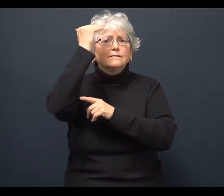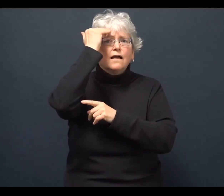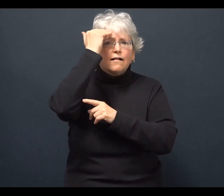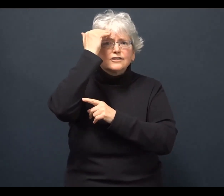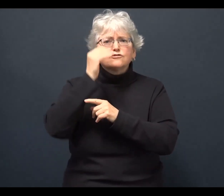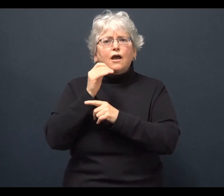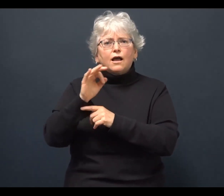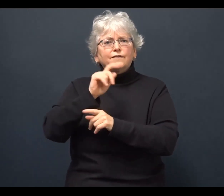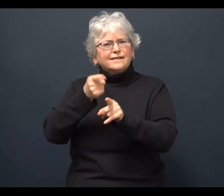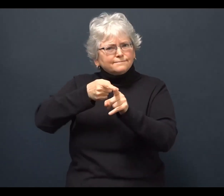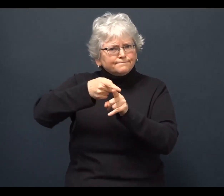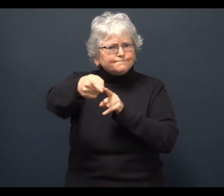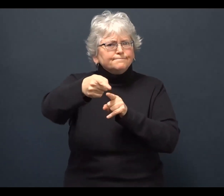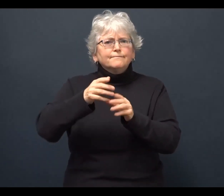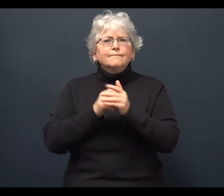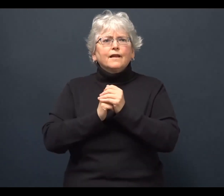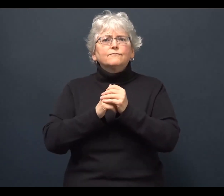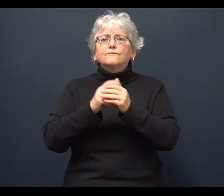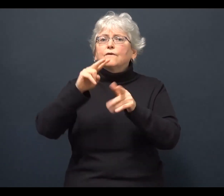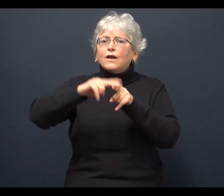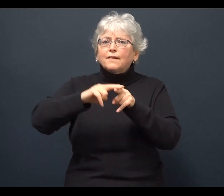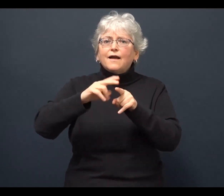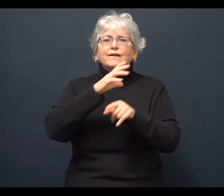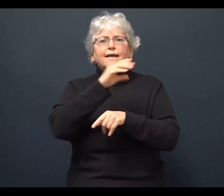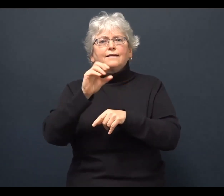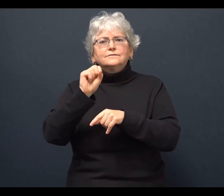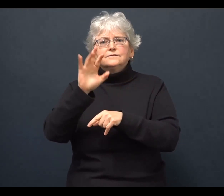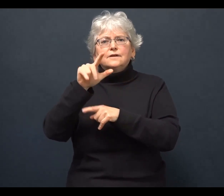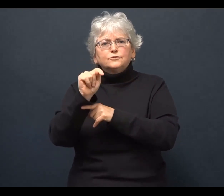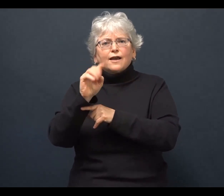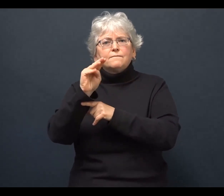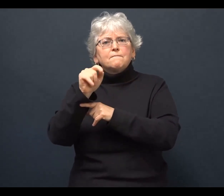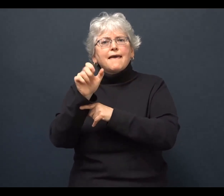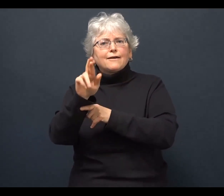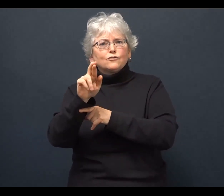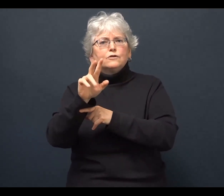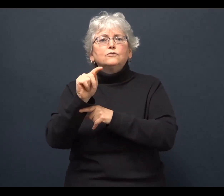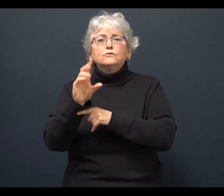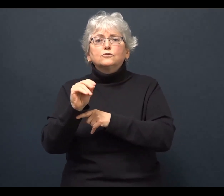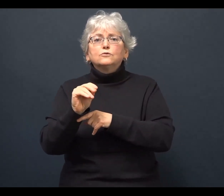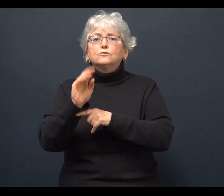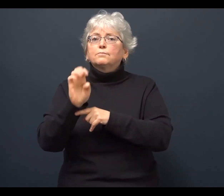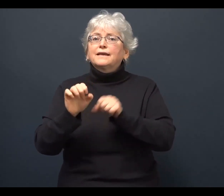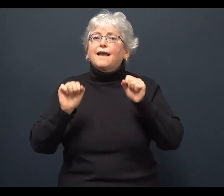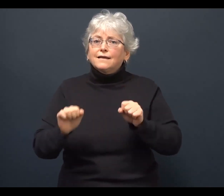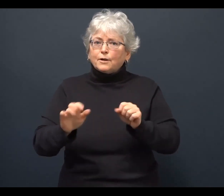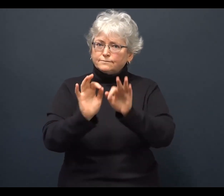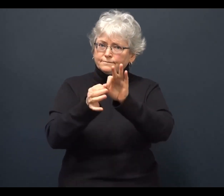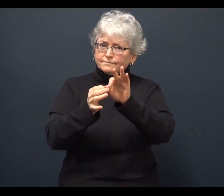lack knowledge of the specialized vocabulary and subject matter to be able to interpret